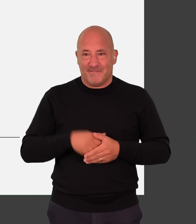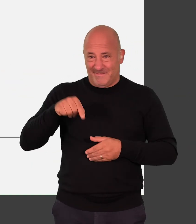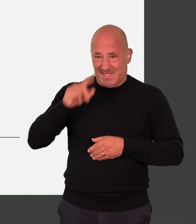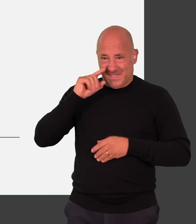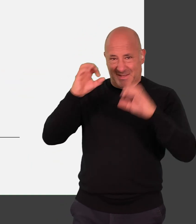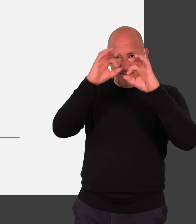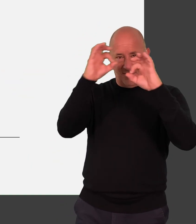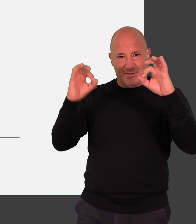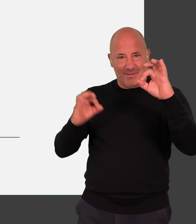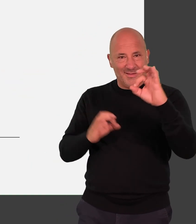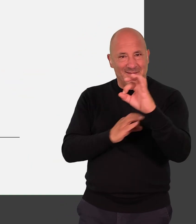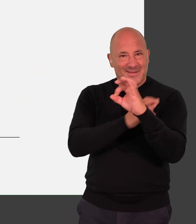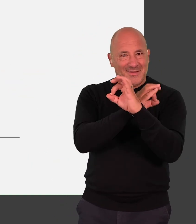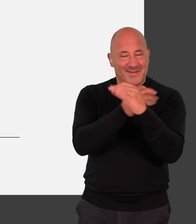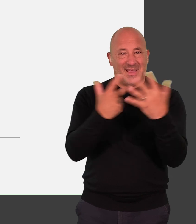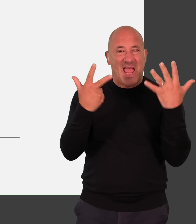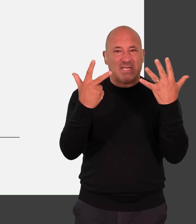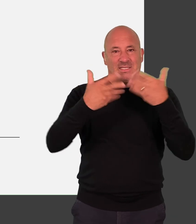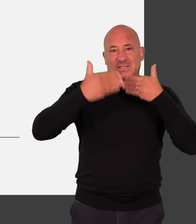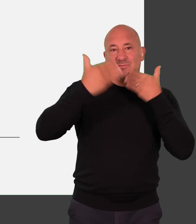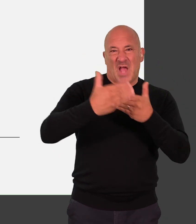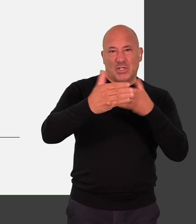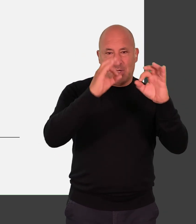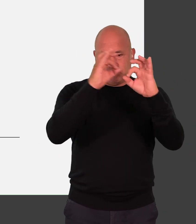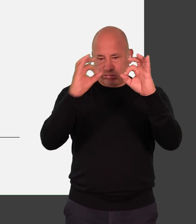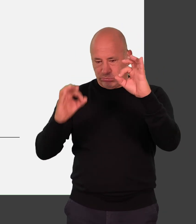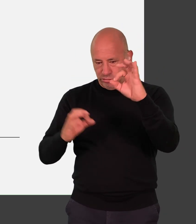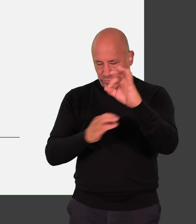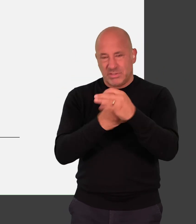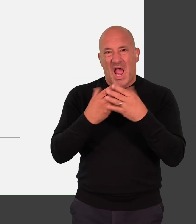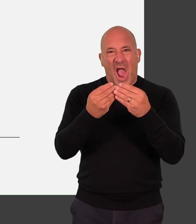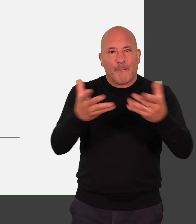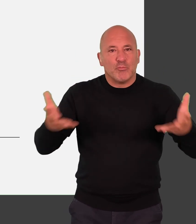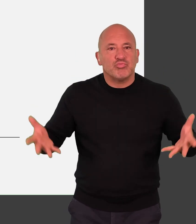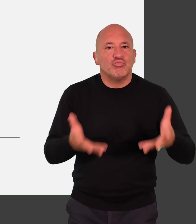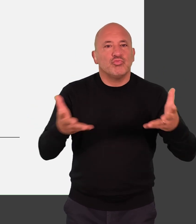The octo-wheel has eight stages that propel the person forwards.